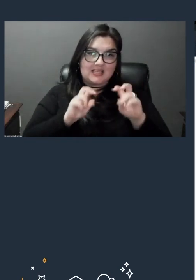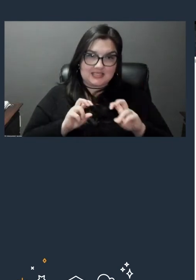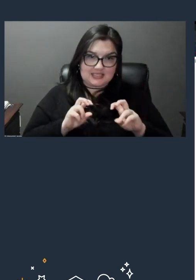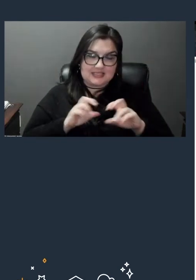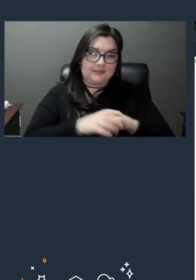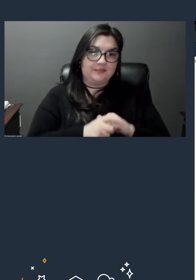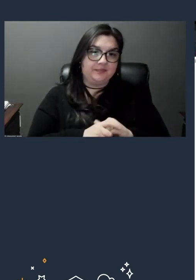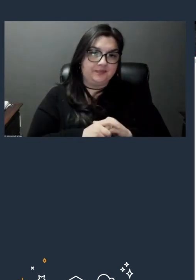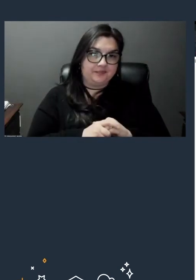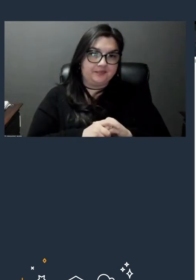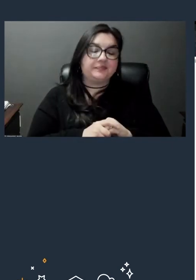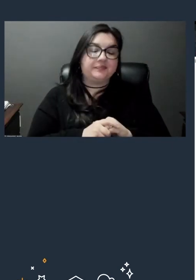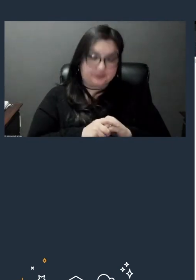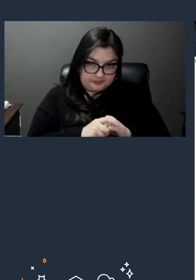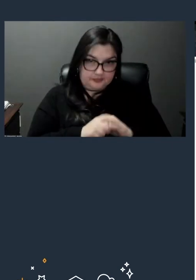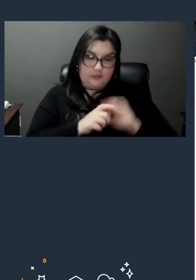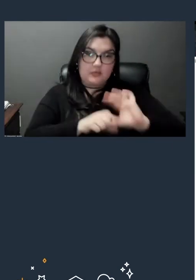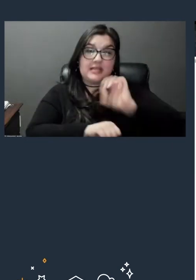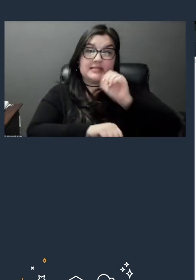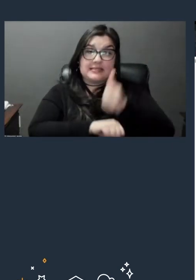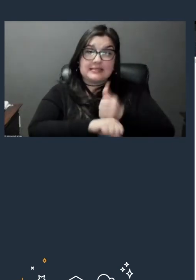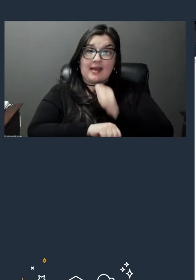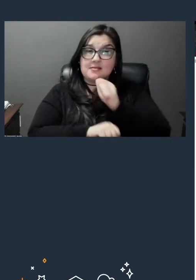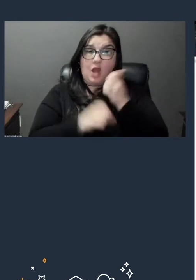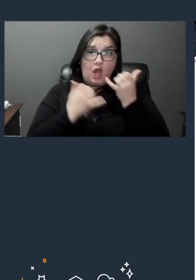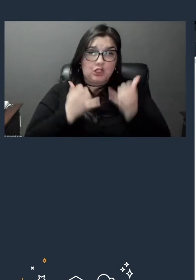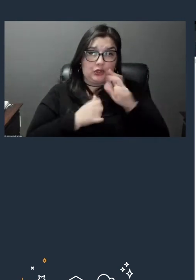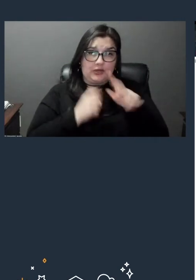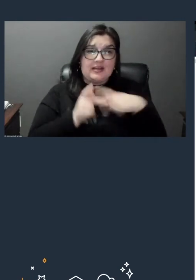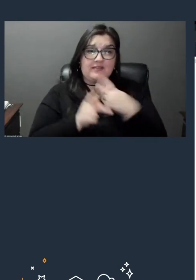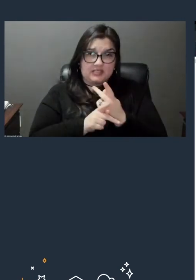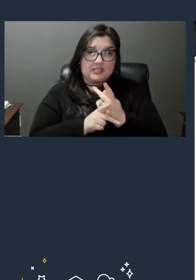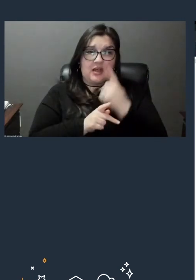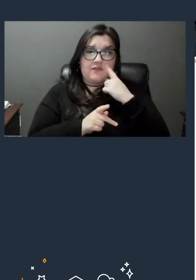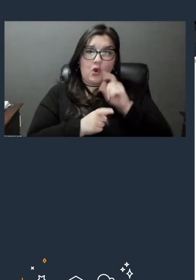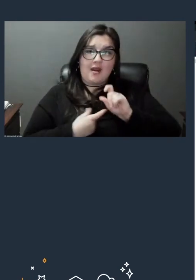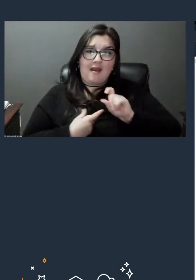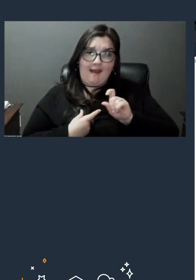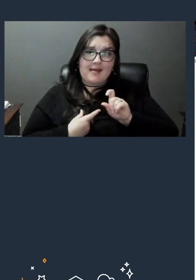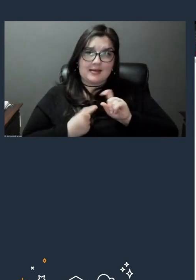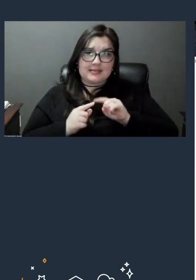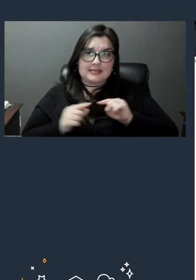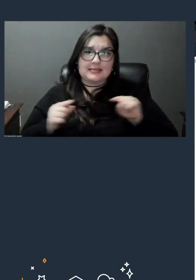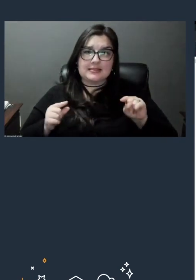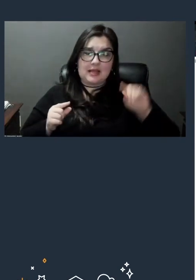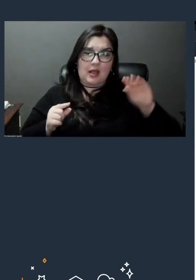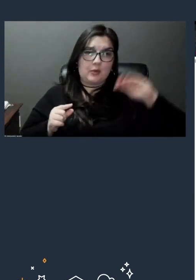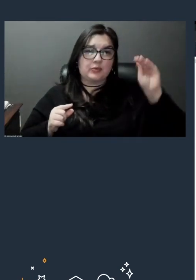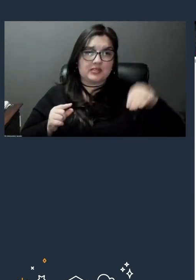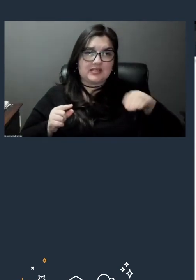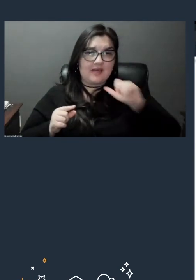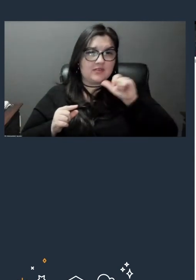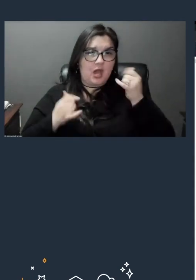We're gonna set non-current version byte for the X-axis, the percentage of non-current version bytes for the Y-axis